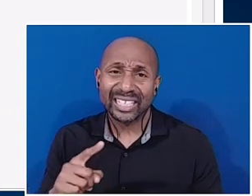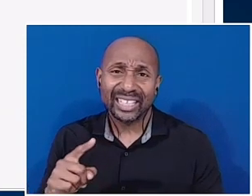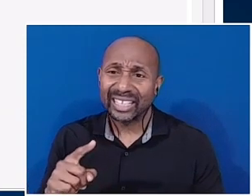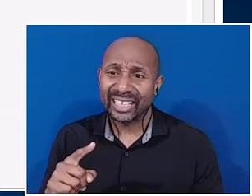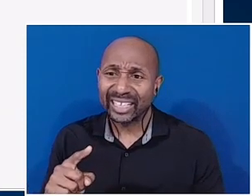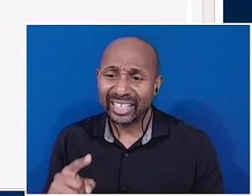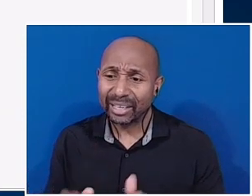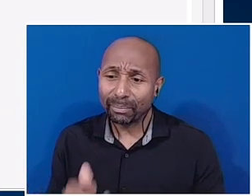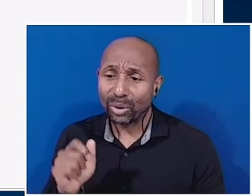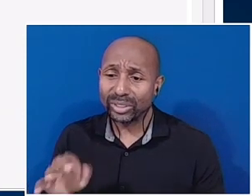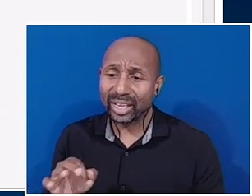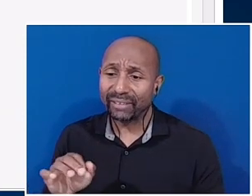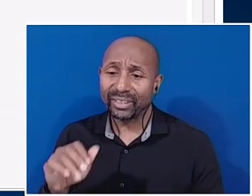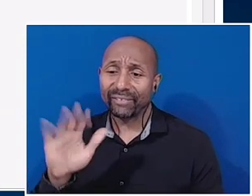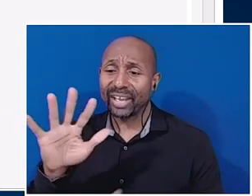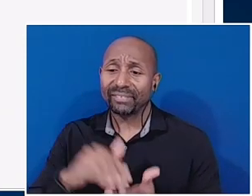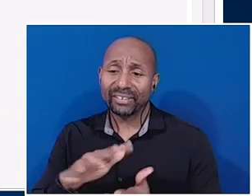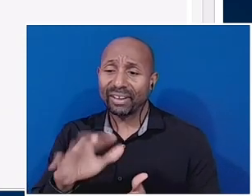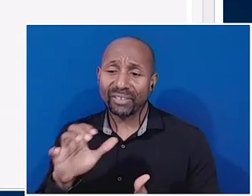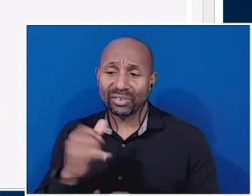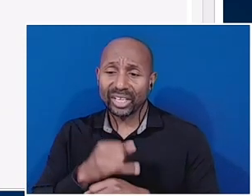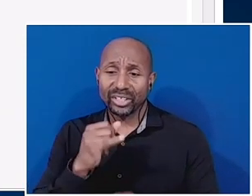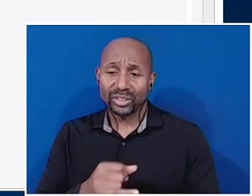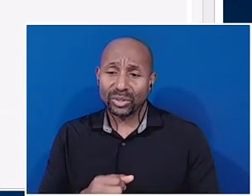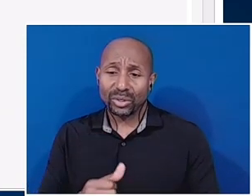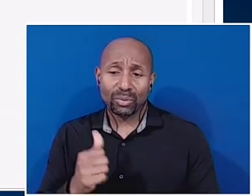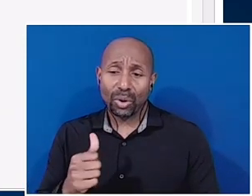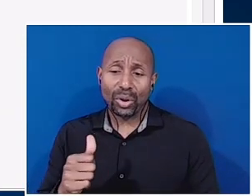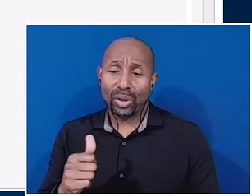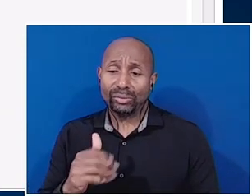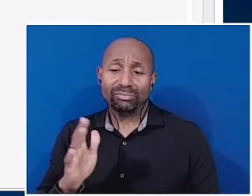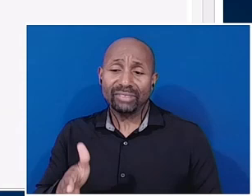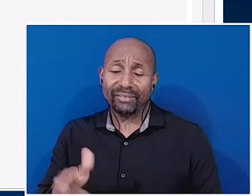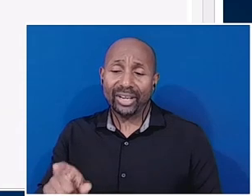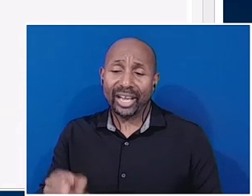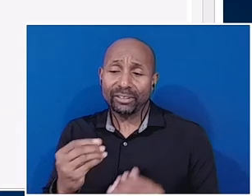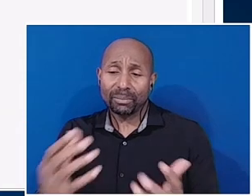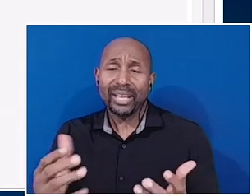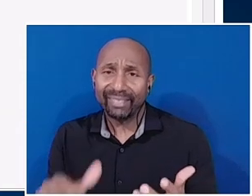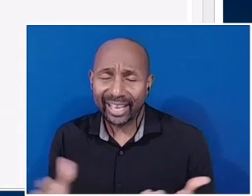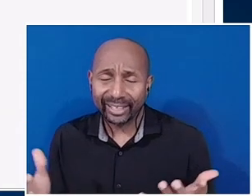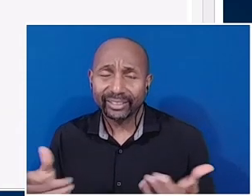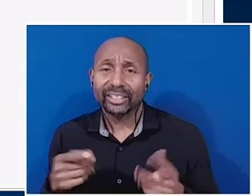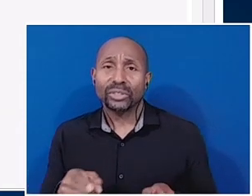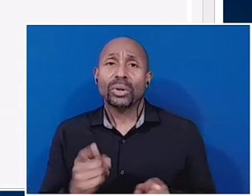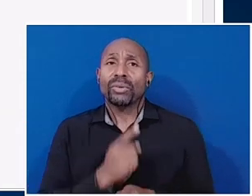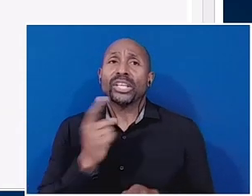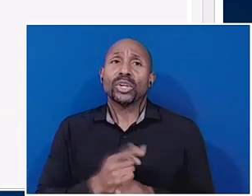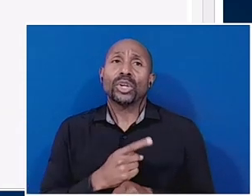are submitting- required to submit a teach out plan to their accreditor just in the regular course of going through re-accreditation.